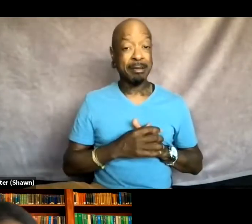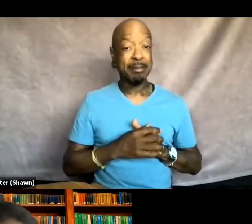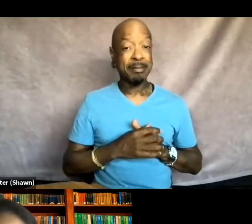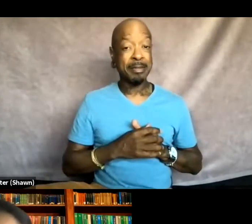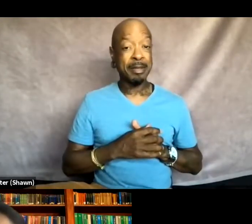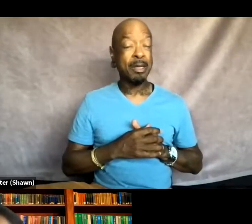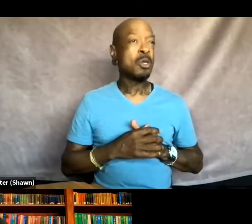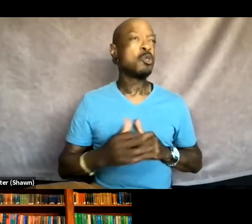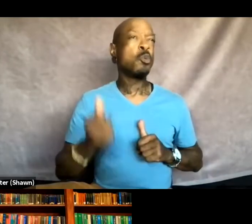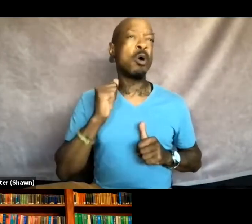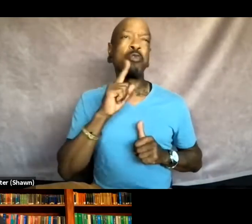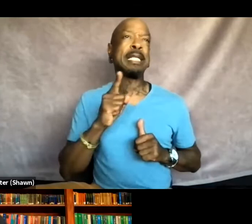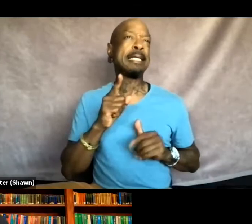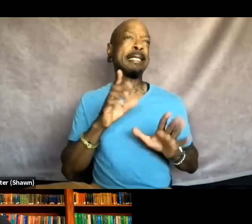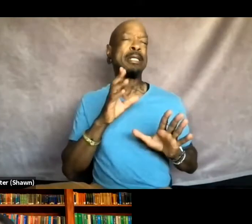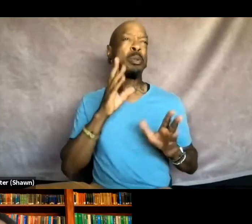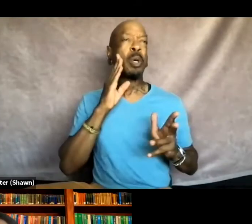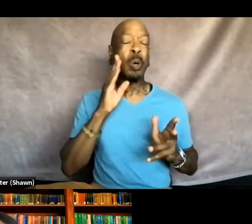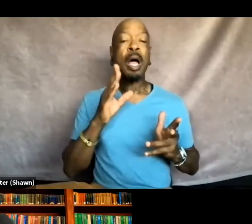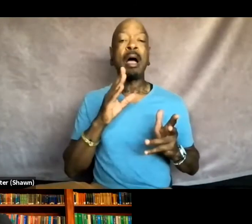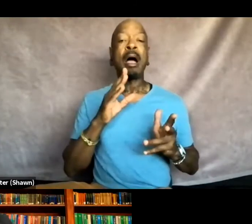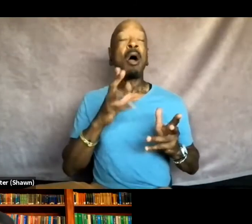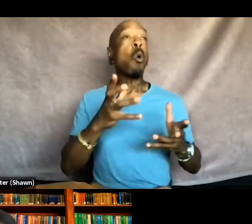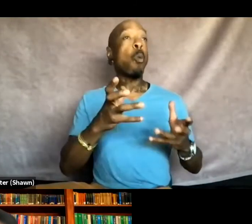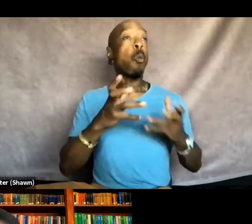not but you're less likely to want to figure out how to.